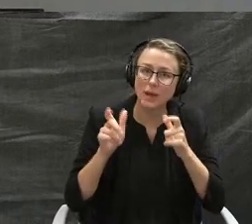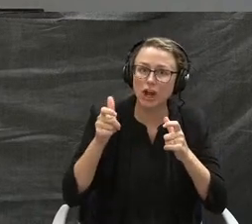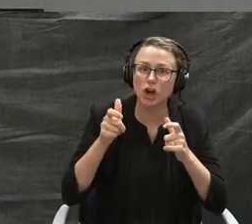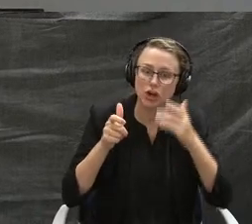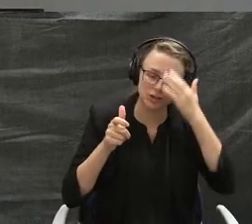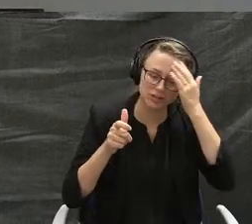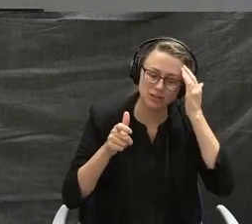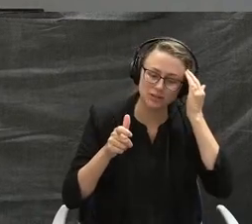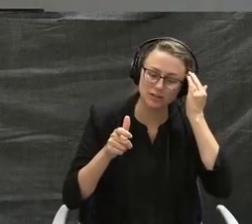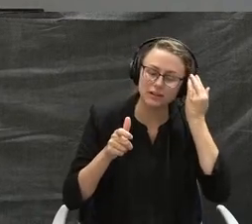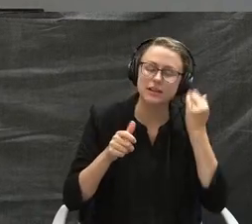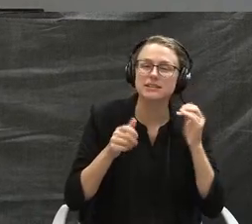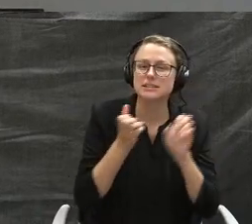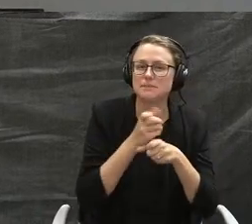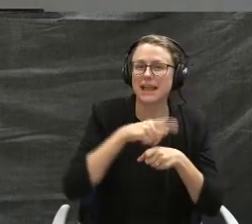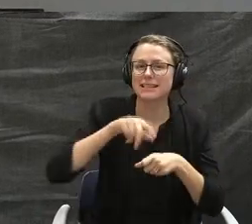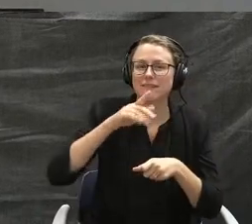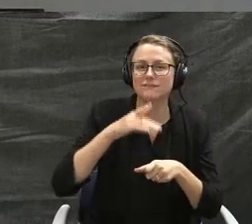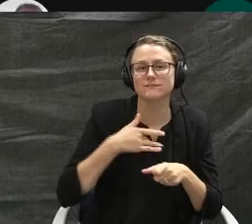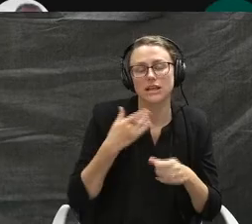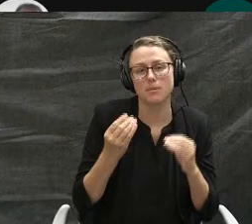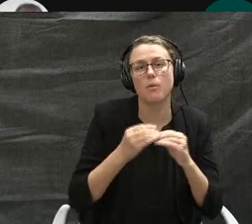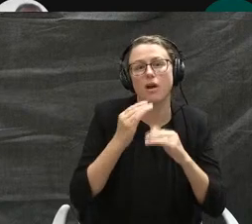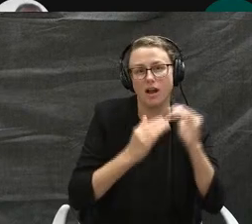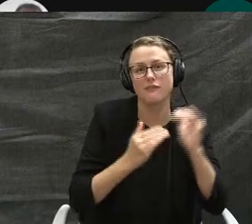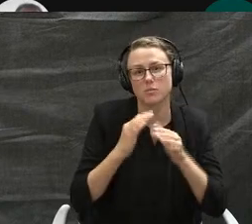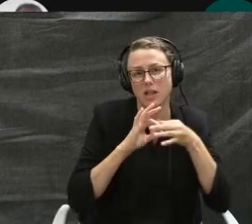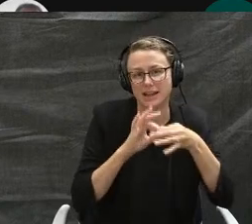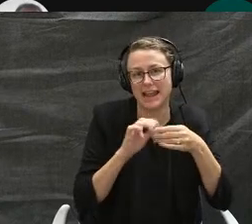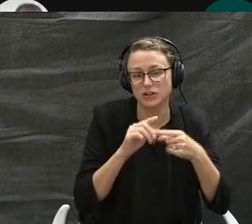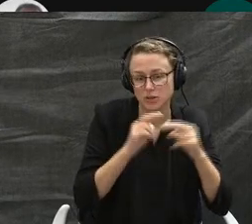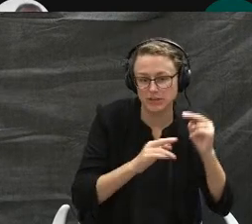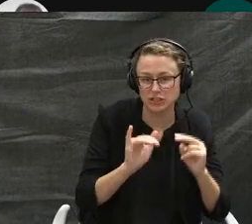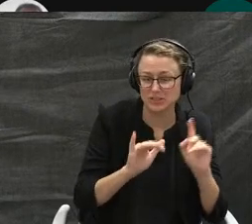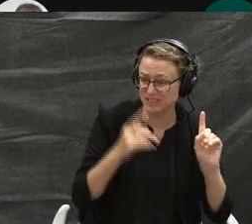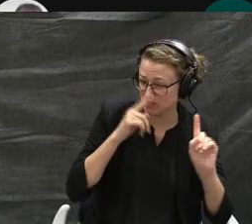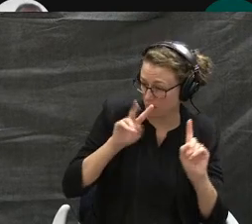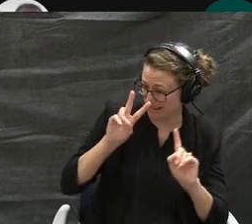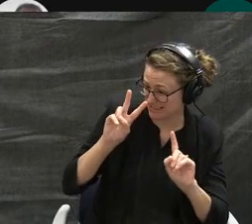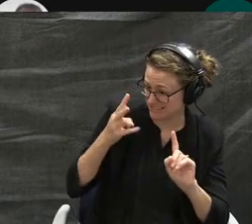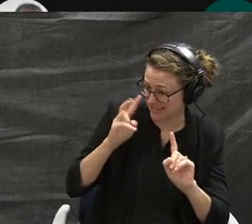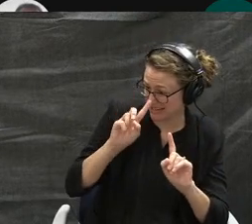connected to the building. Great thank you. Can I go ahead and ask my second question?